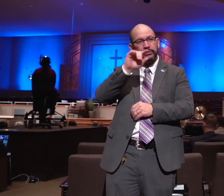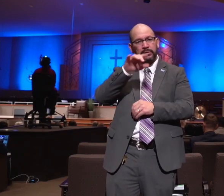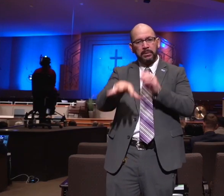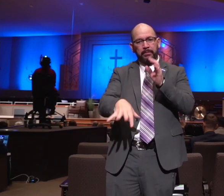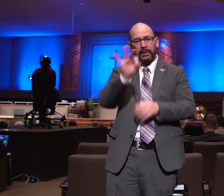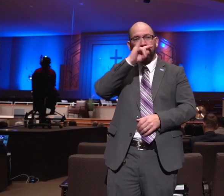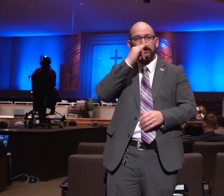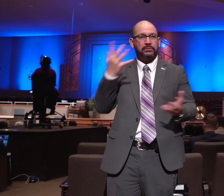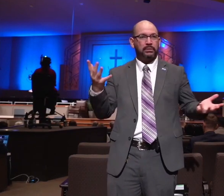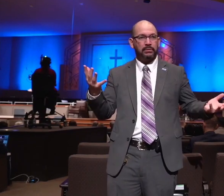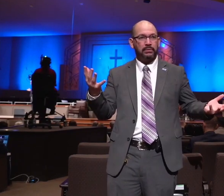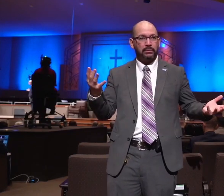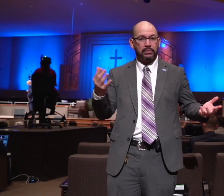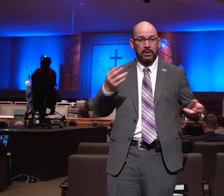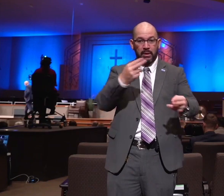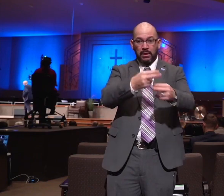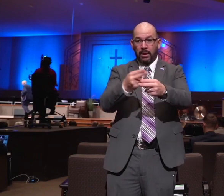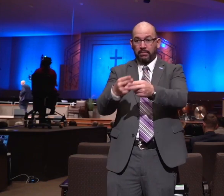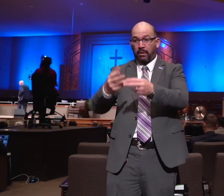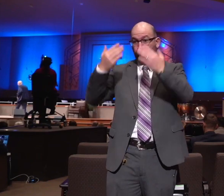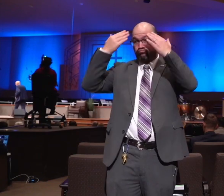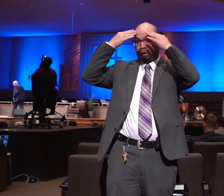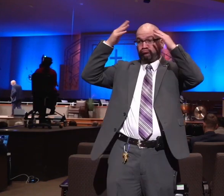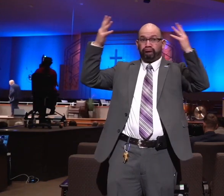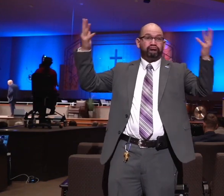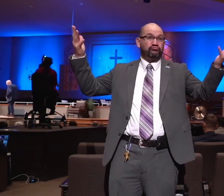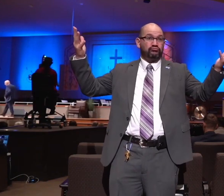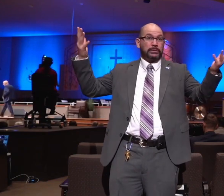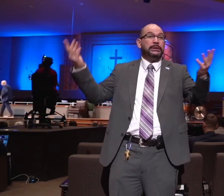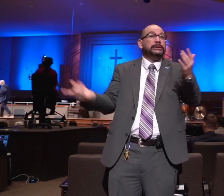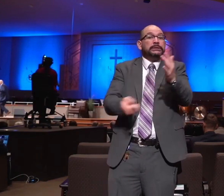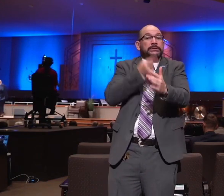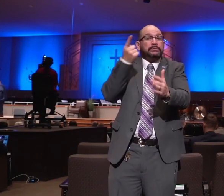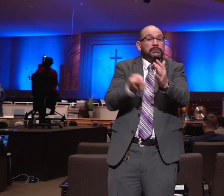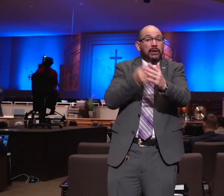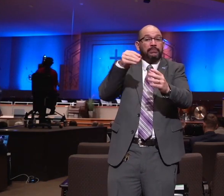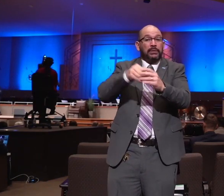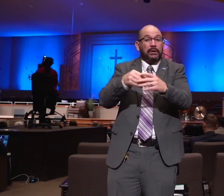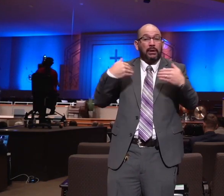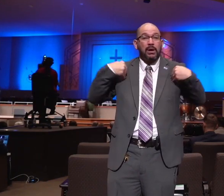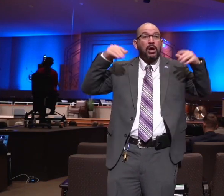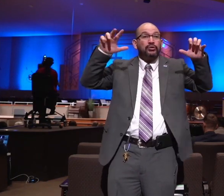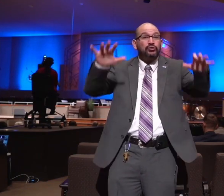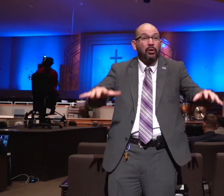lying in the snow sometimes